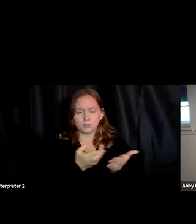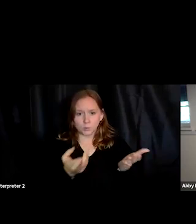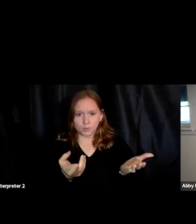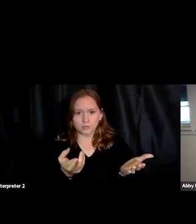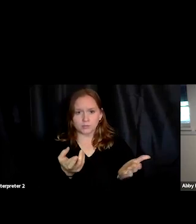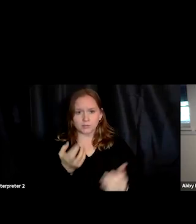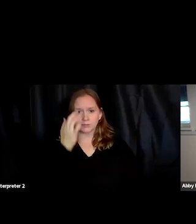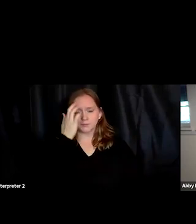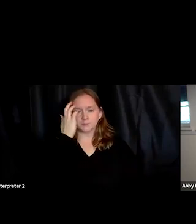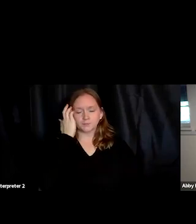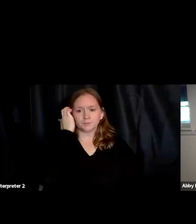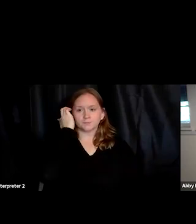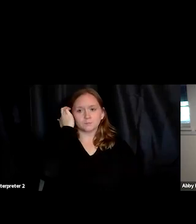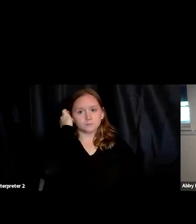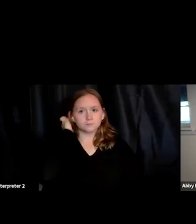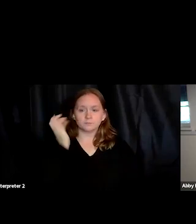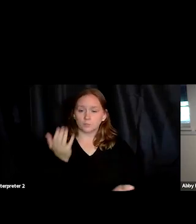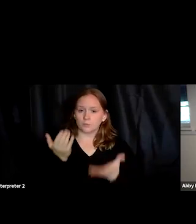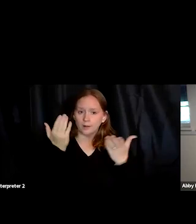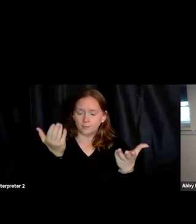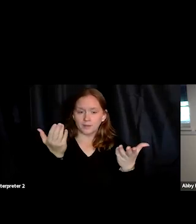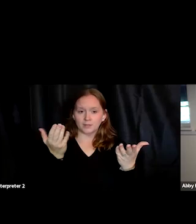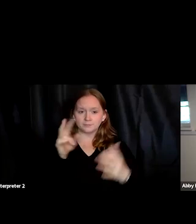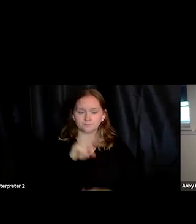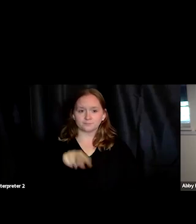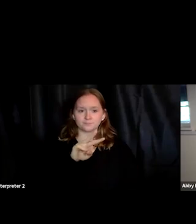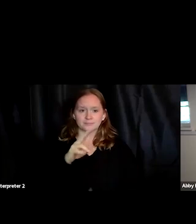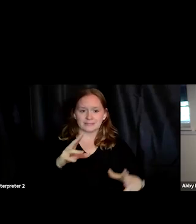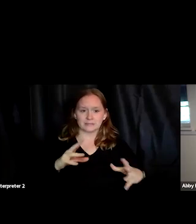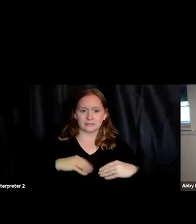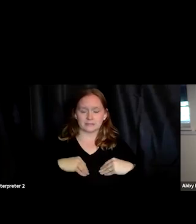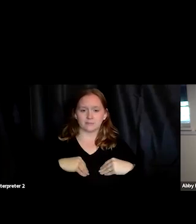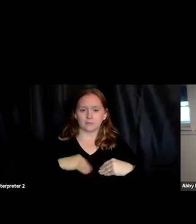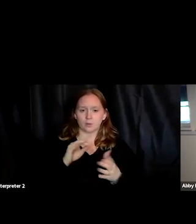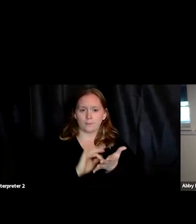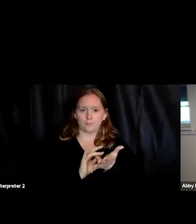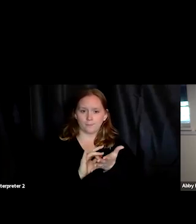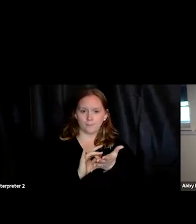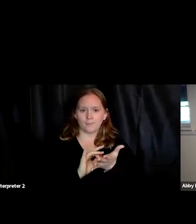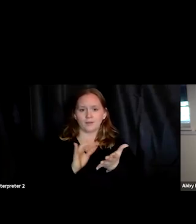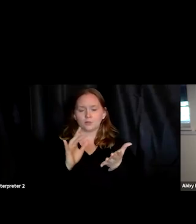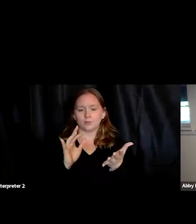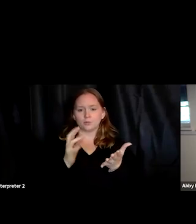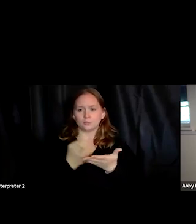that we recommend you looking at is the acceptable medical source link as well as a what medical providers need to know.